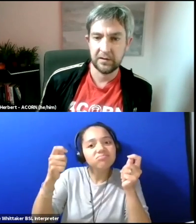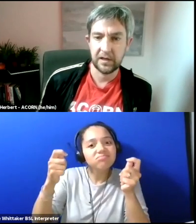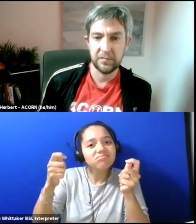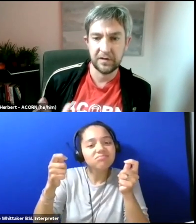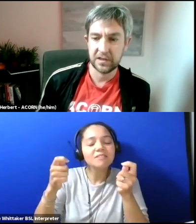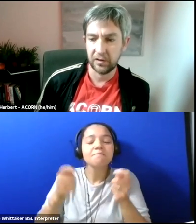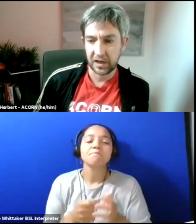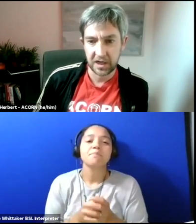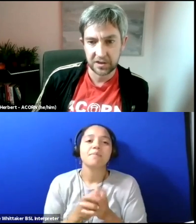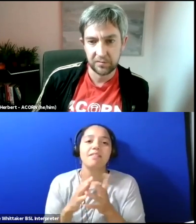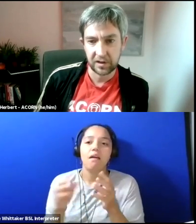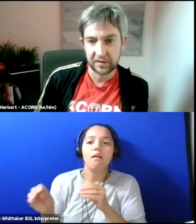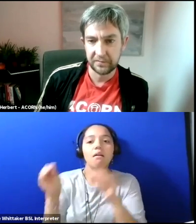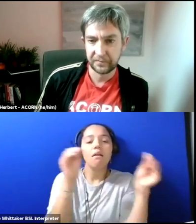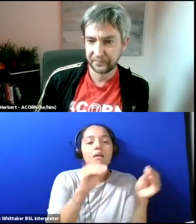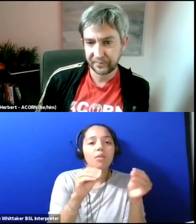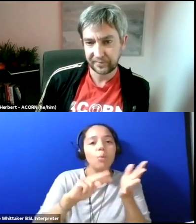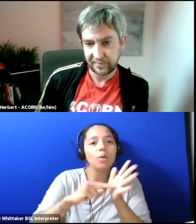people, into the organisation.